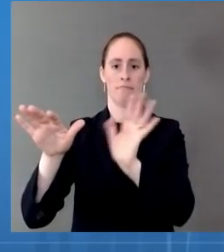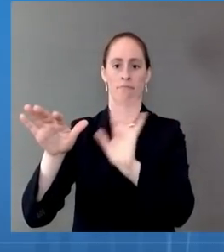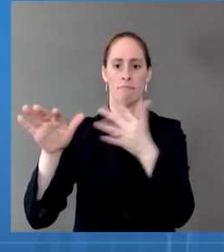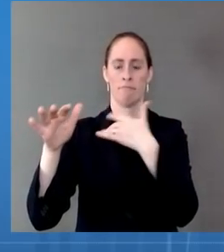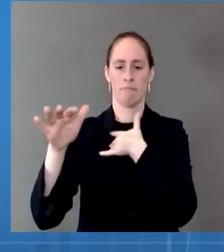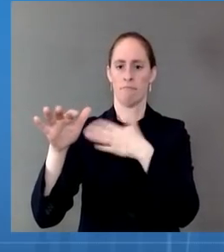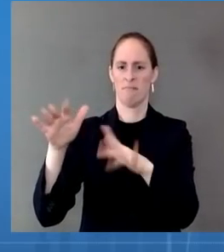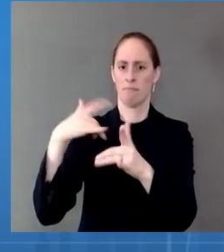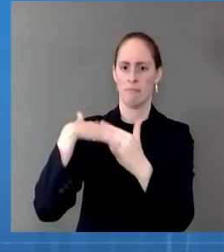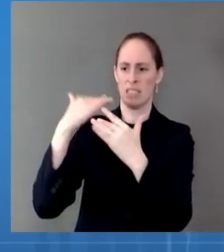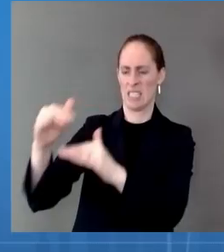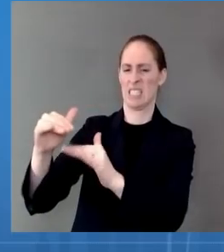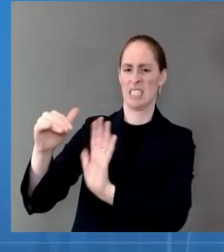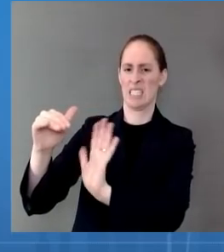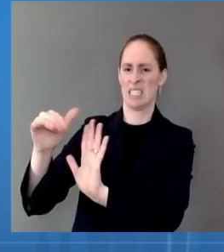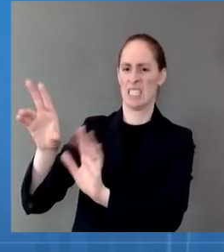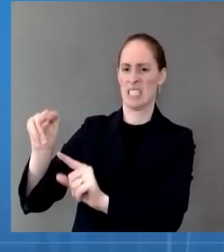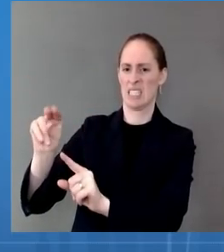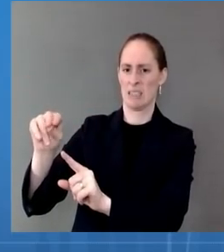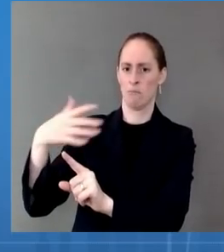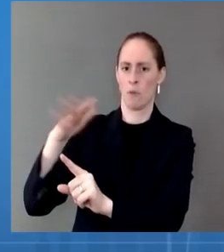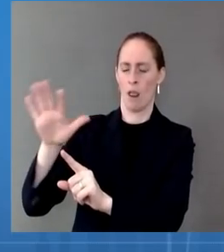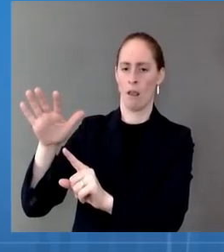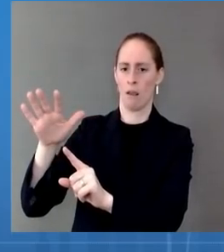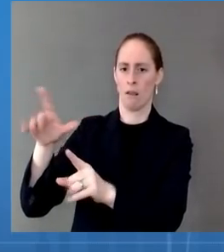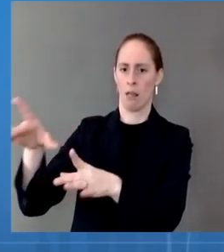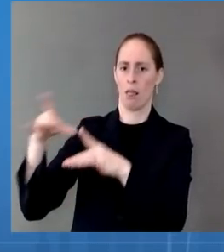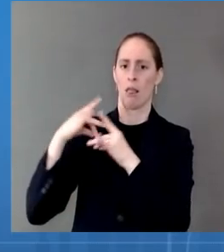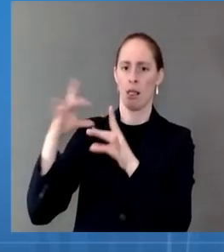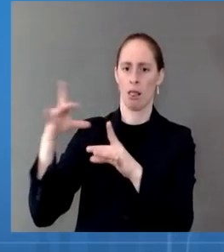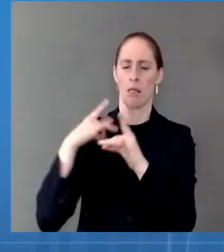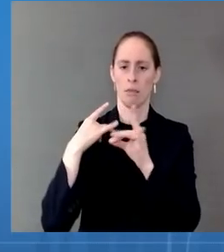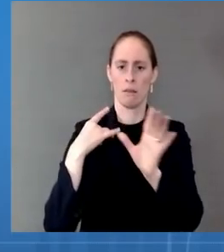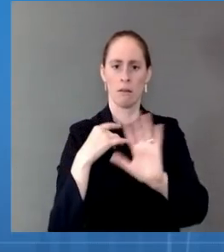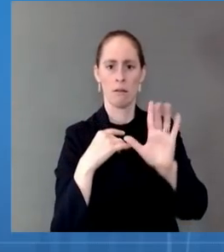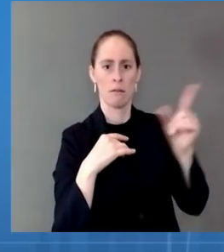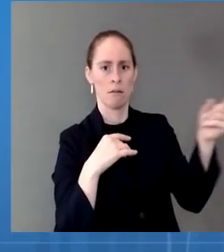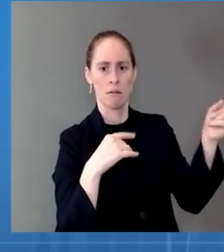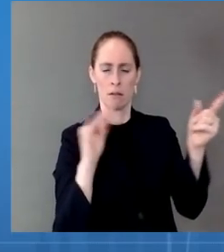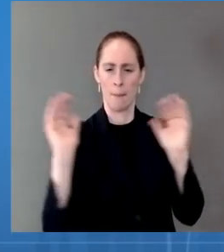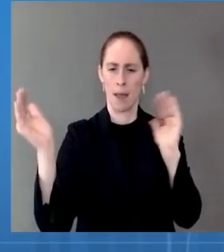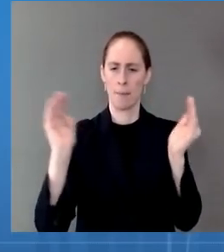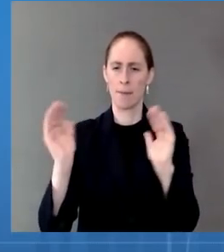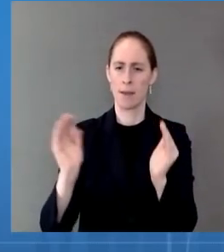and determine whether or not it actually makes no difference if you keep people out from that country.